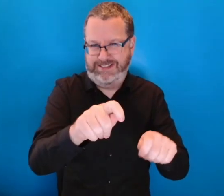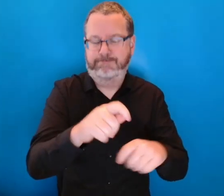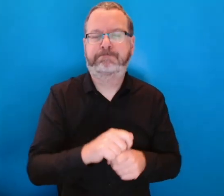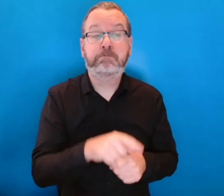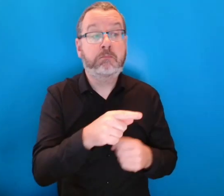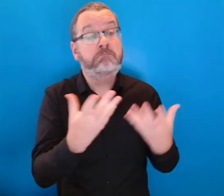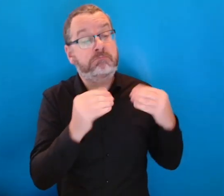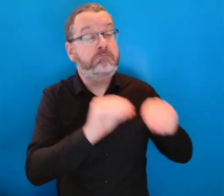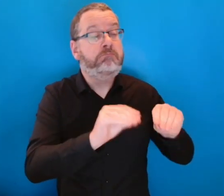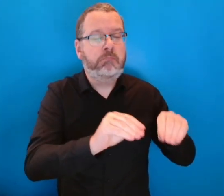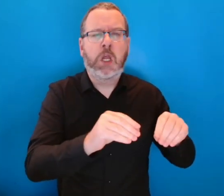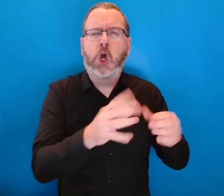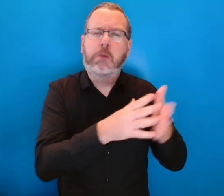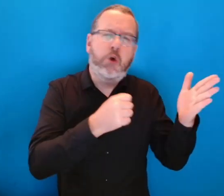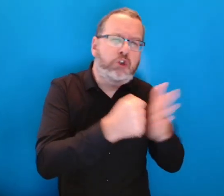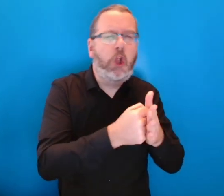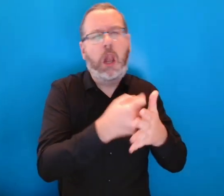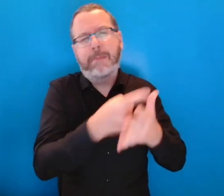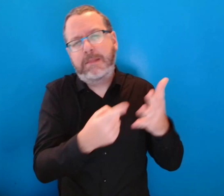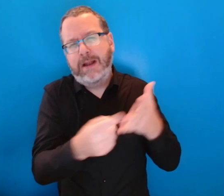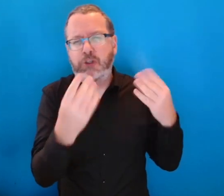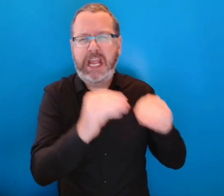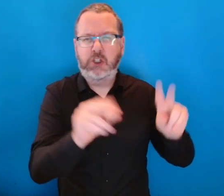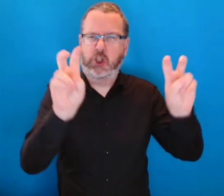The school delivered “commercial and mathematical education",